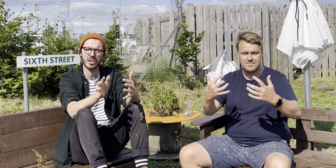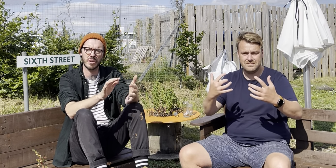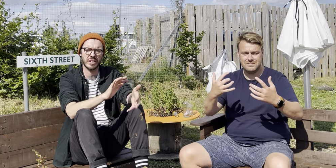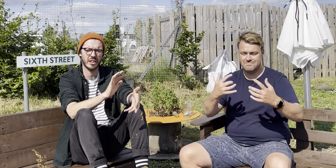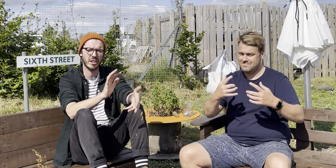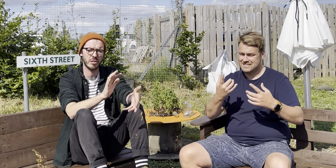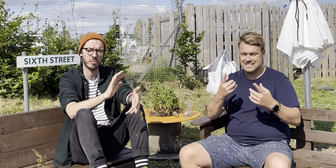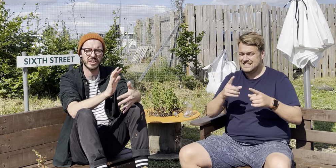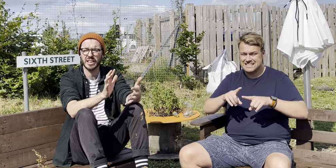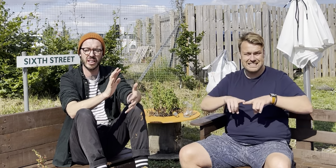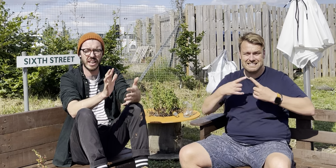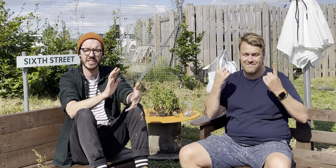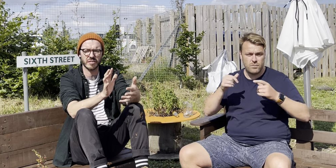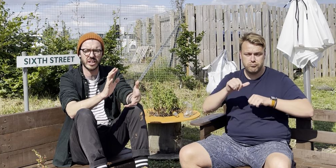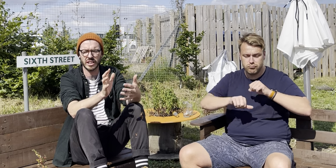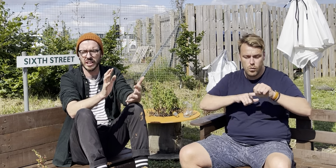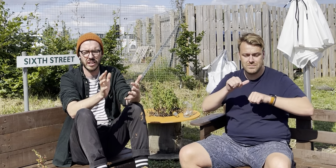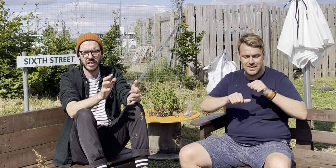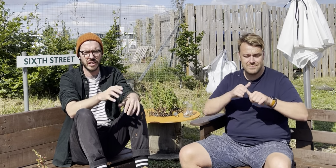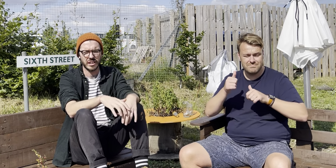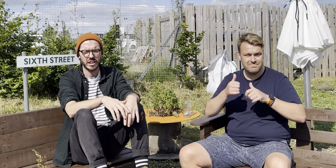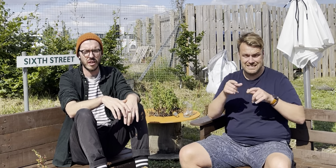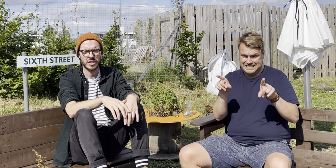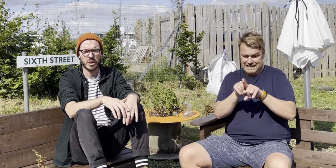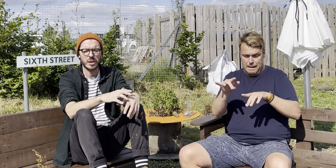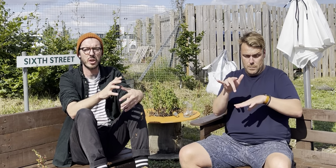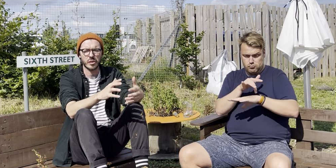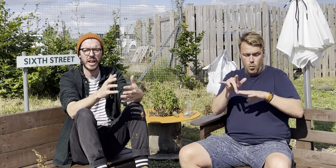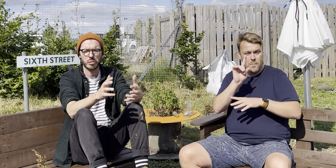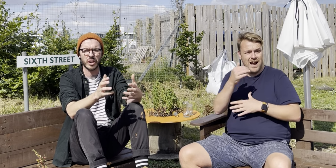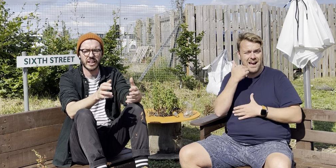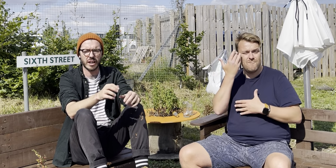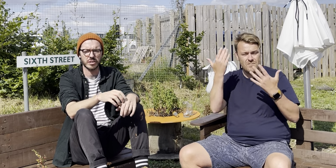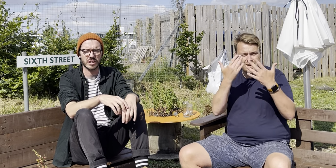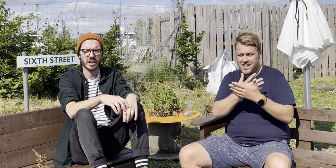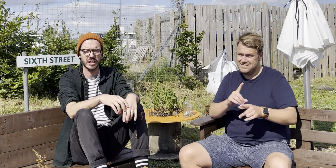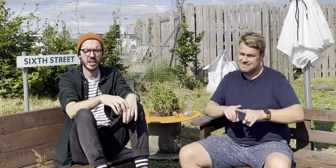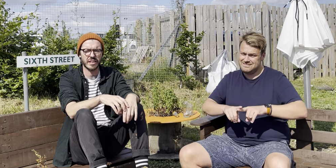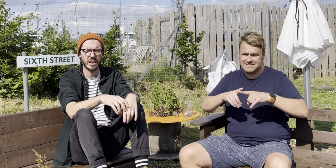time that you present i guess every every time you create work outside and i think